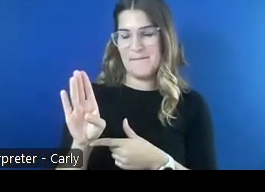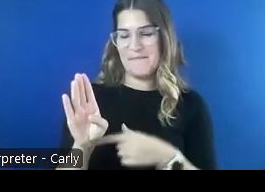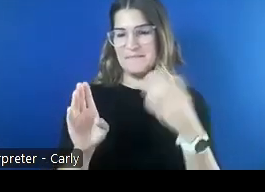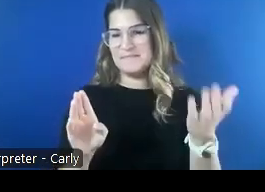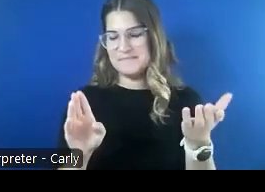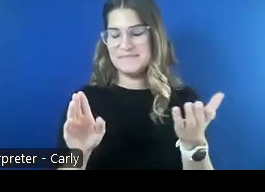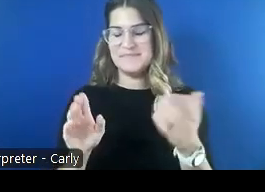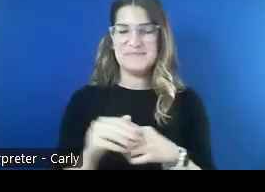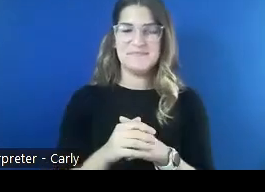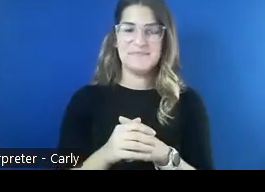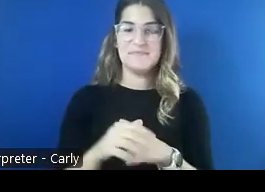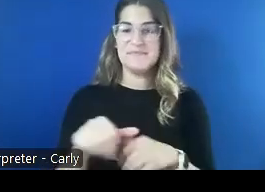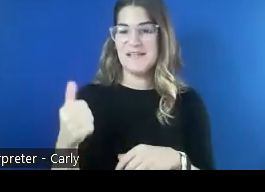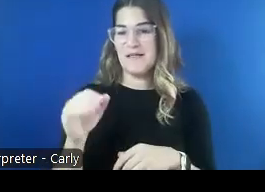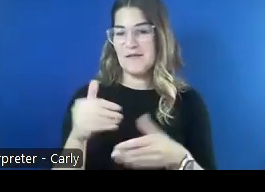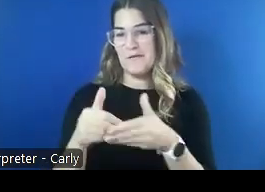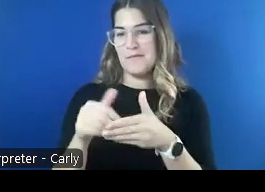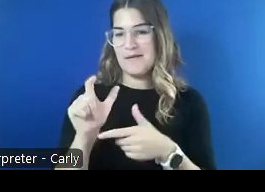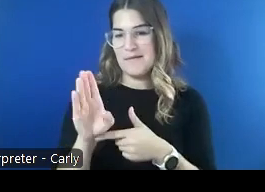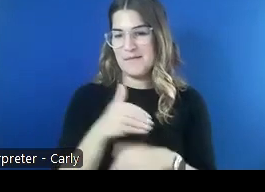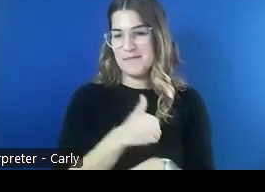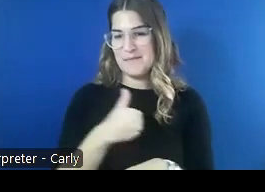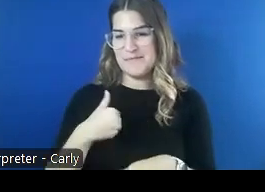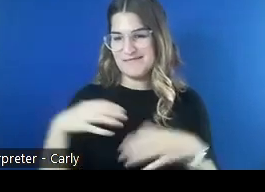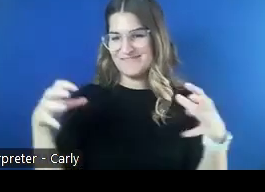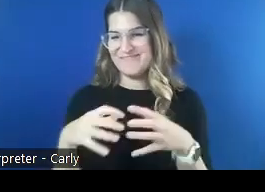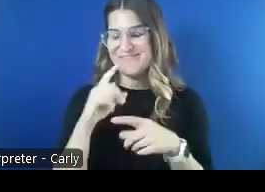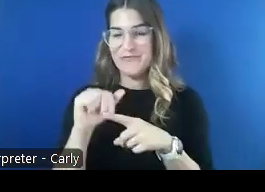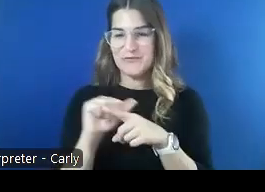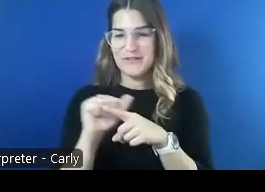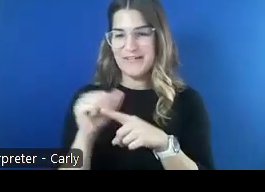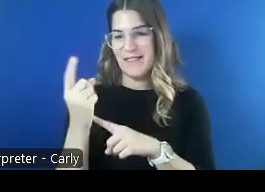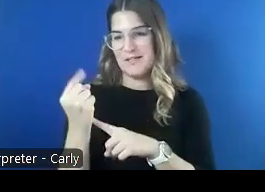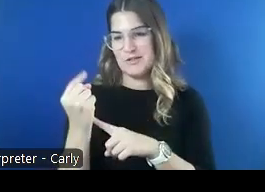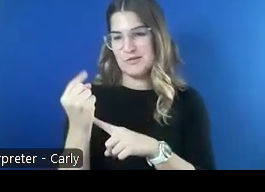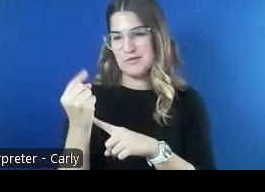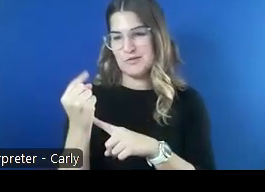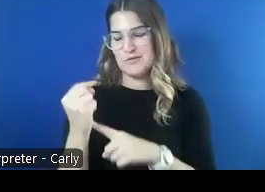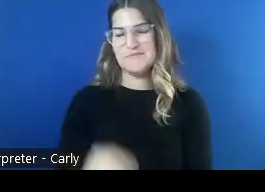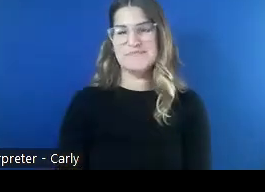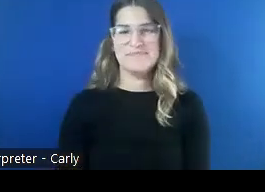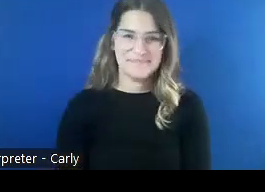of the other baby club members at a training that we did um last year I think so I really